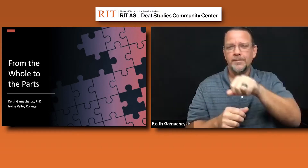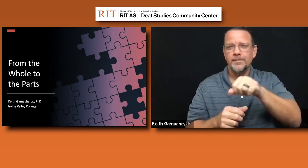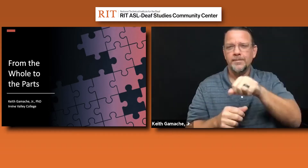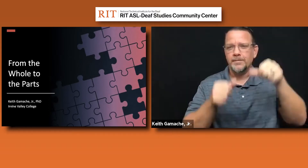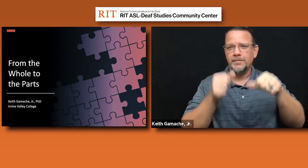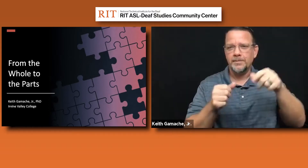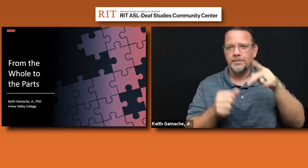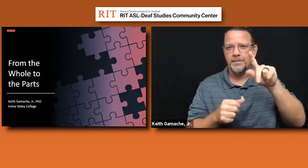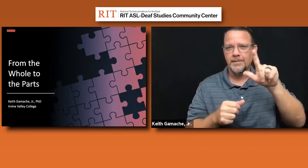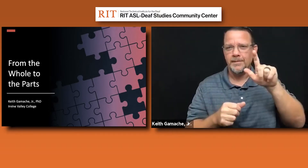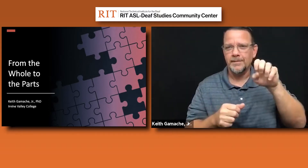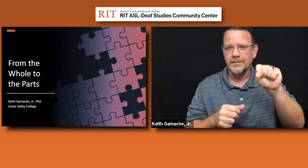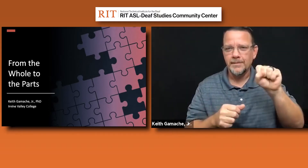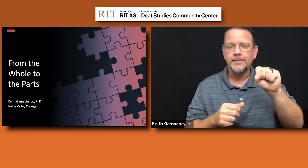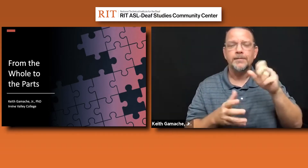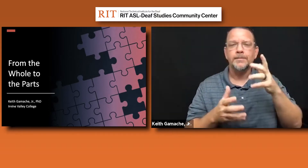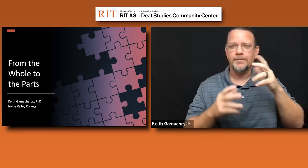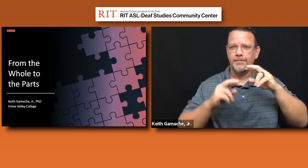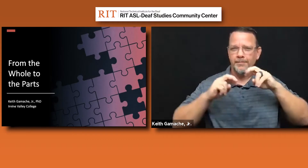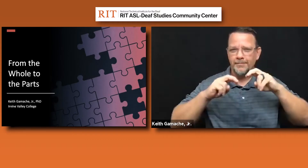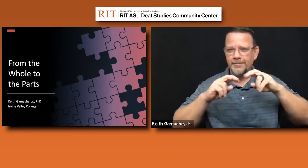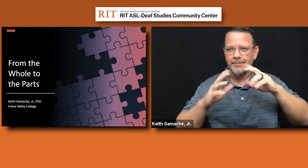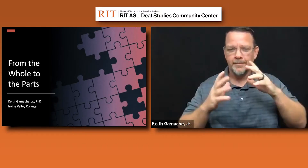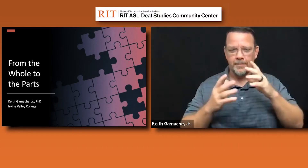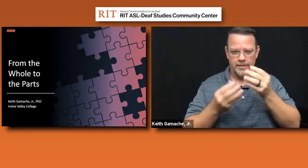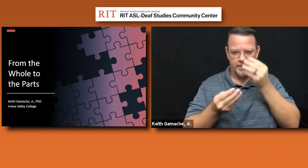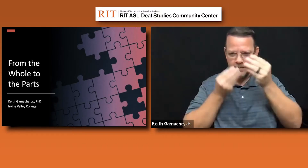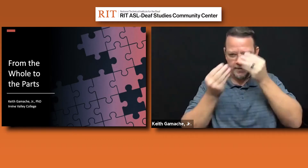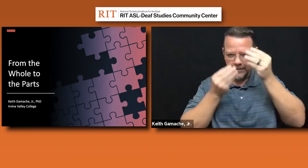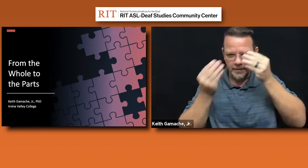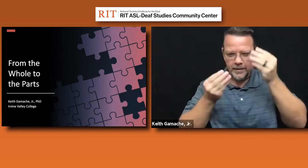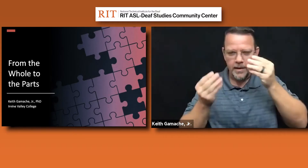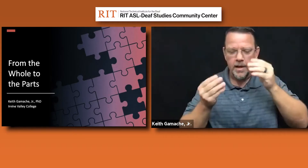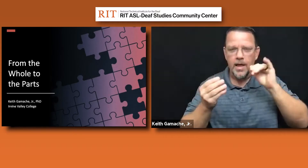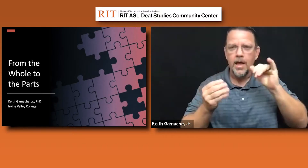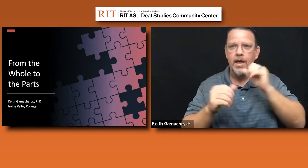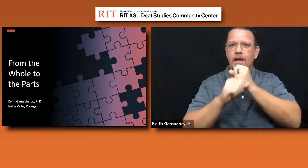the imagery of puzzles pieces, and I myself personally